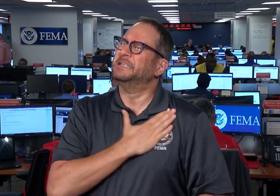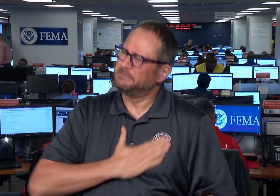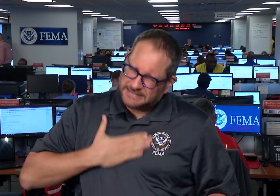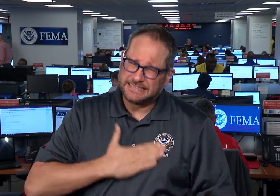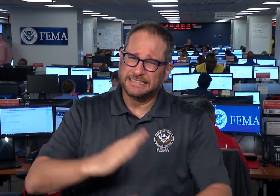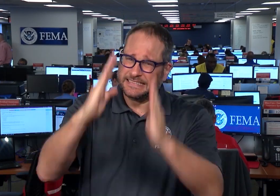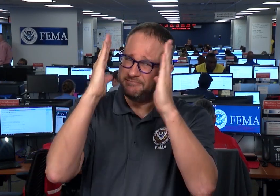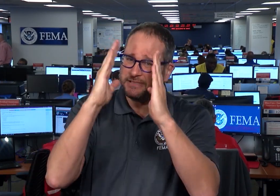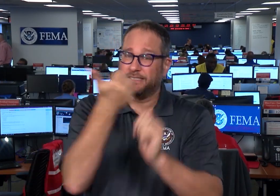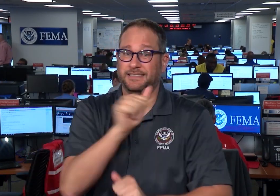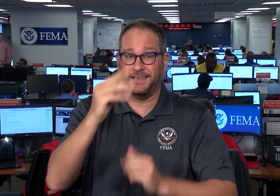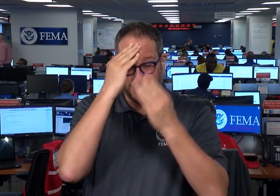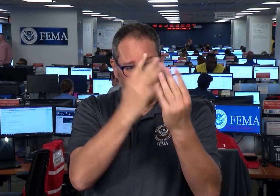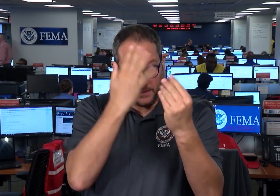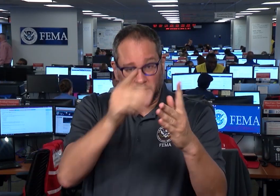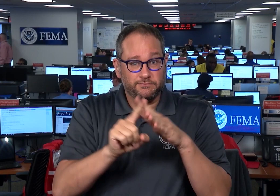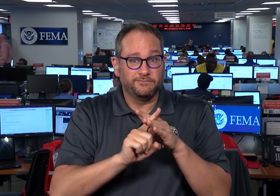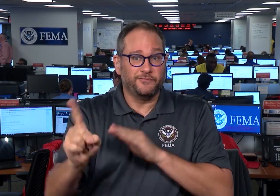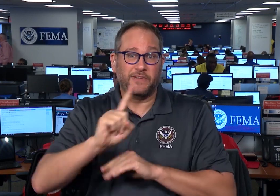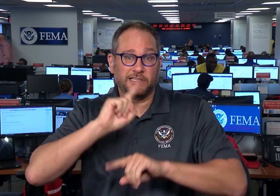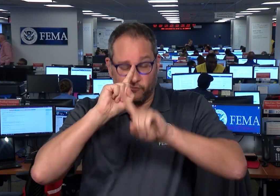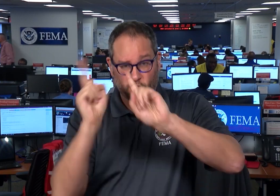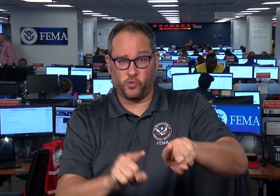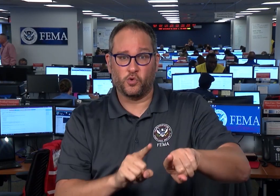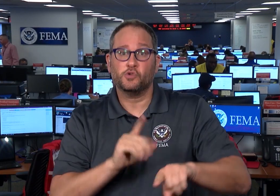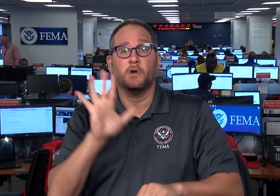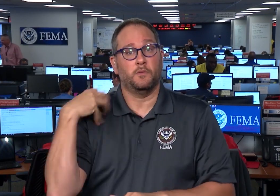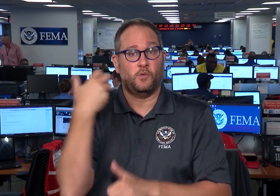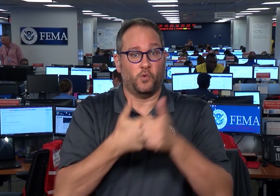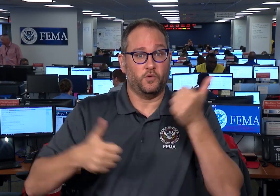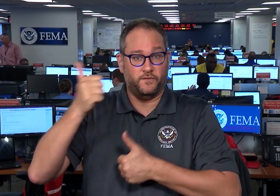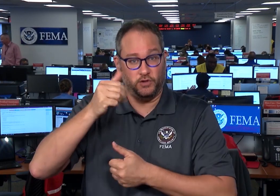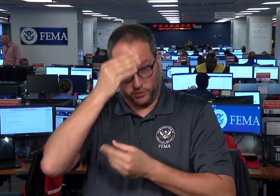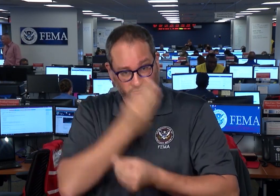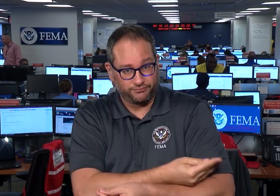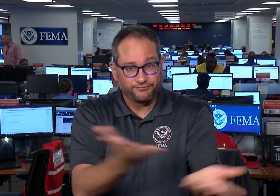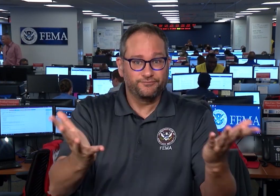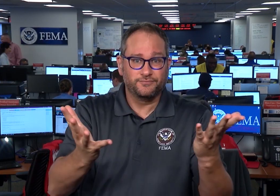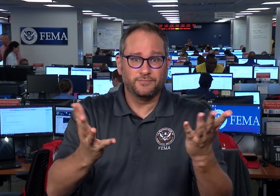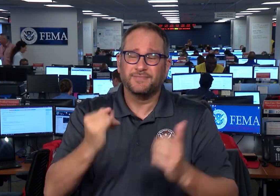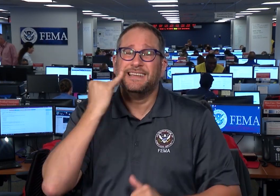Please pay attention to any updates and evacuation orders your local officials share with you.